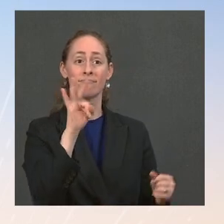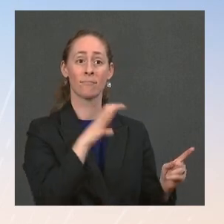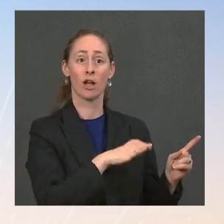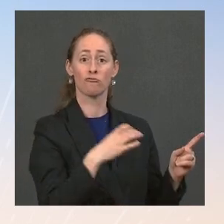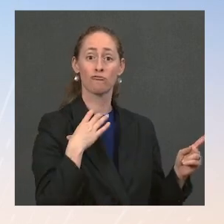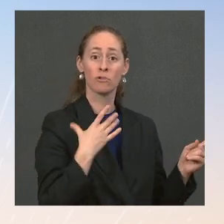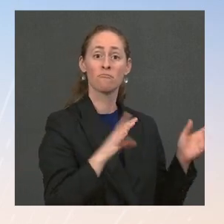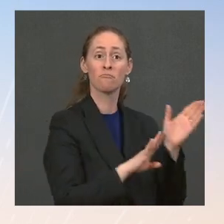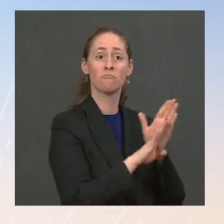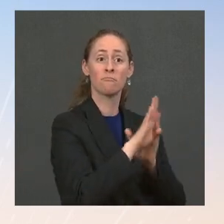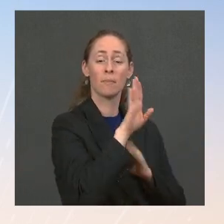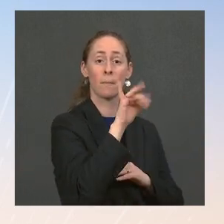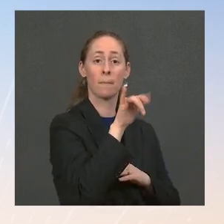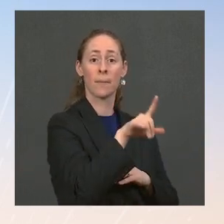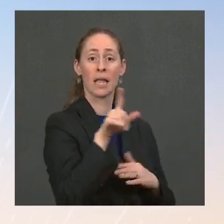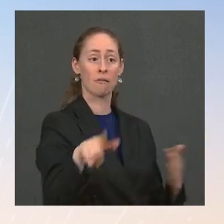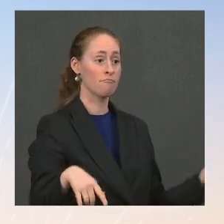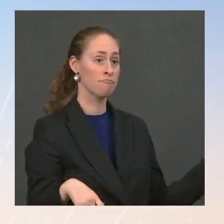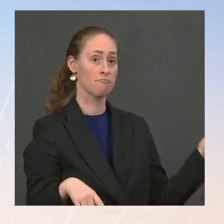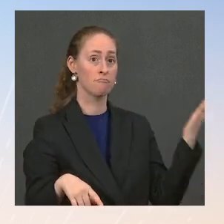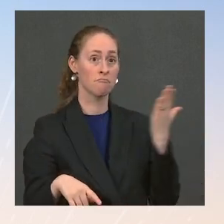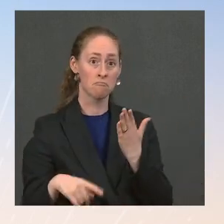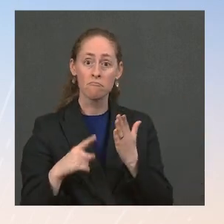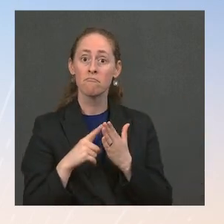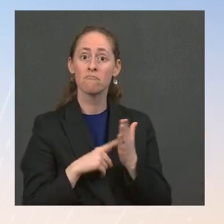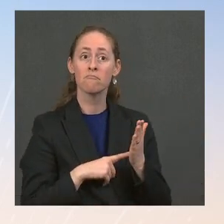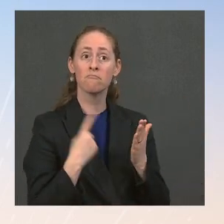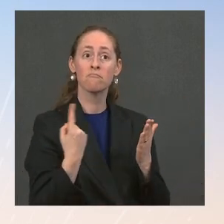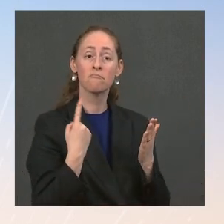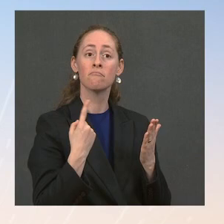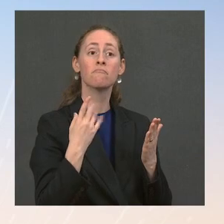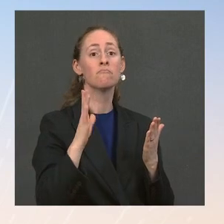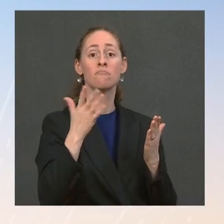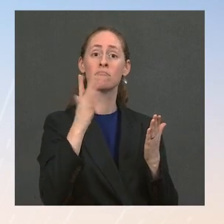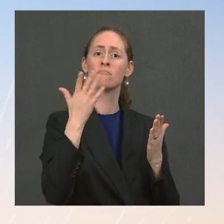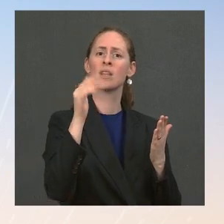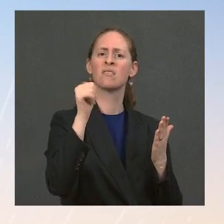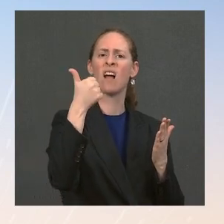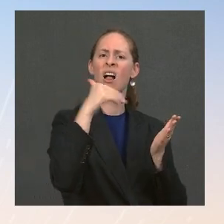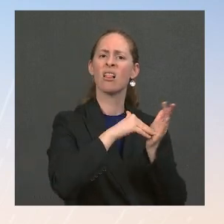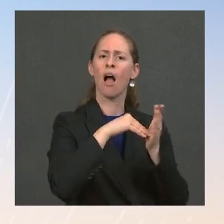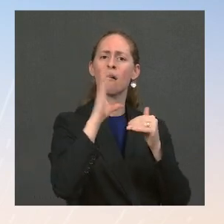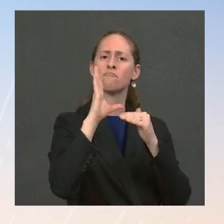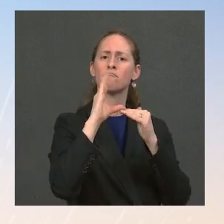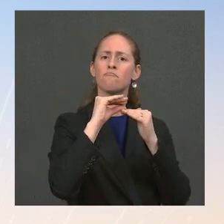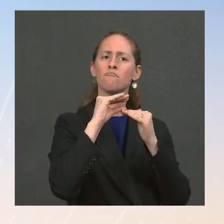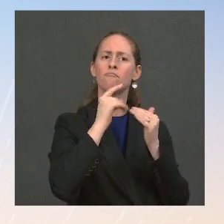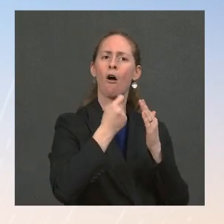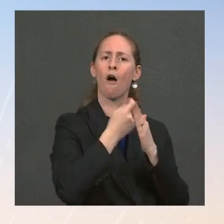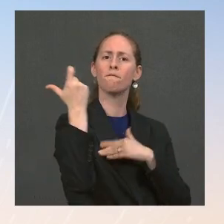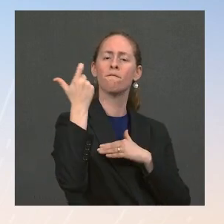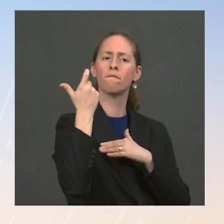that would eliminate $10,000 in student debt. That hasn't passed. That's something everybody could certainly work toward passing.